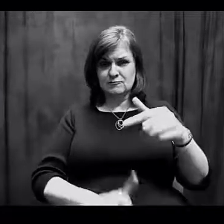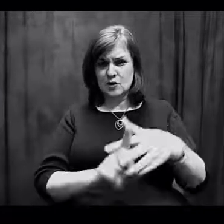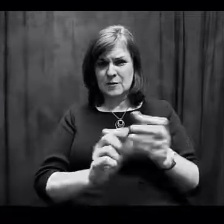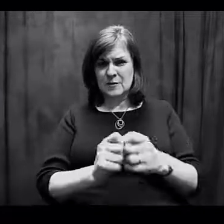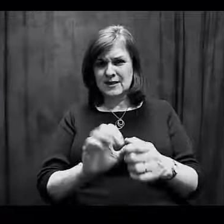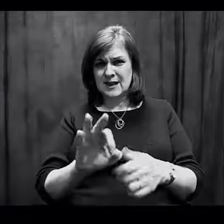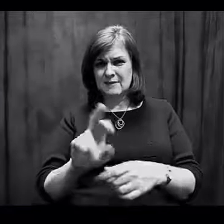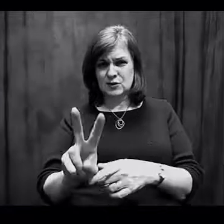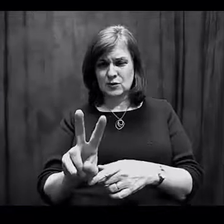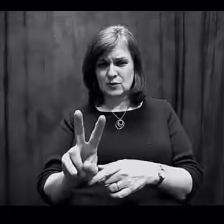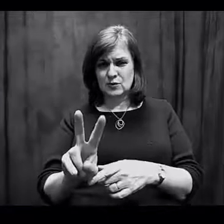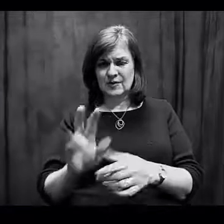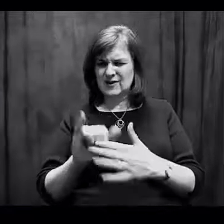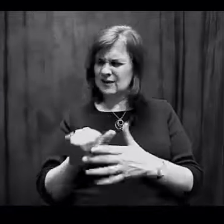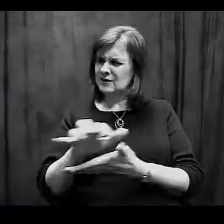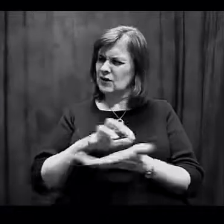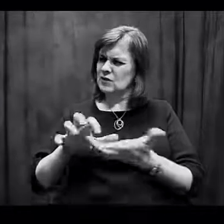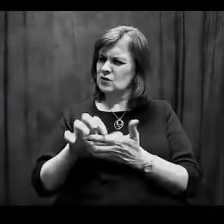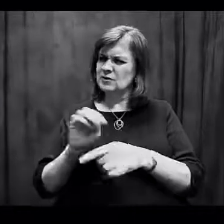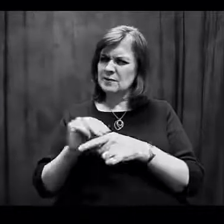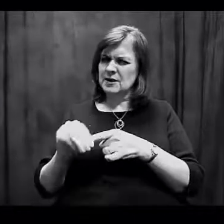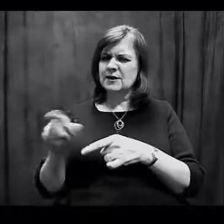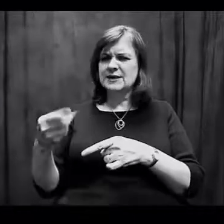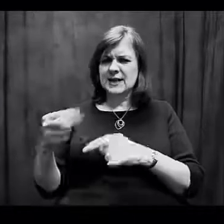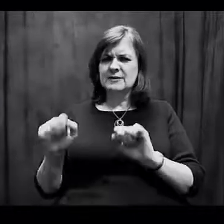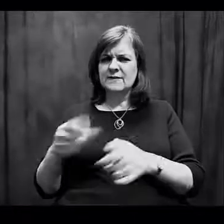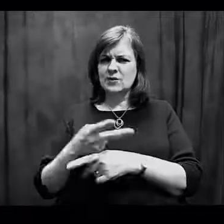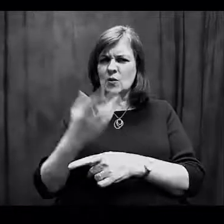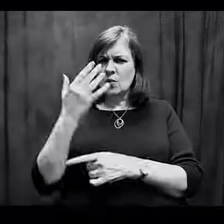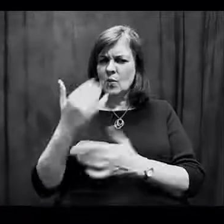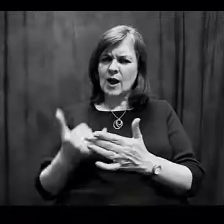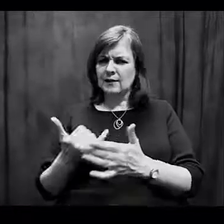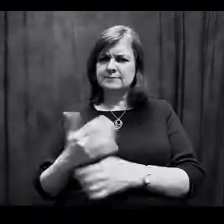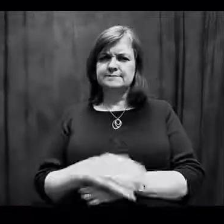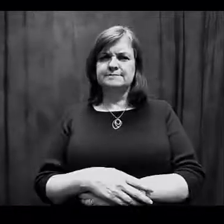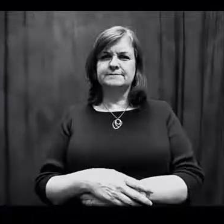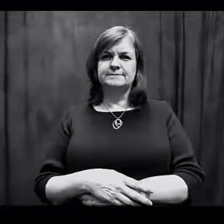that really throws everything for a loop for Mendel and he's gotta figure out what's going on!